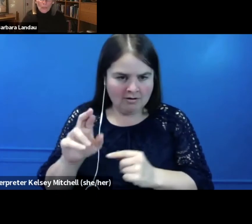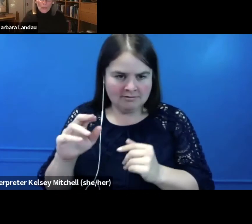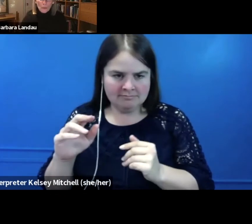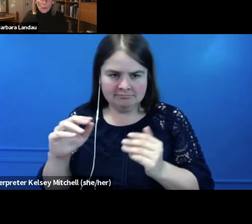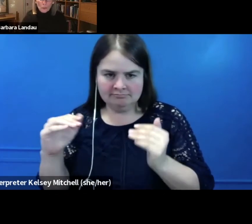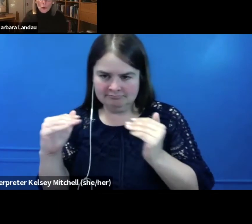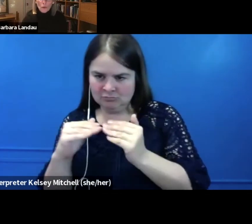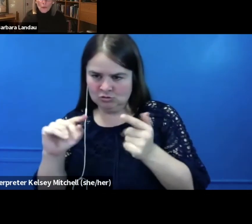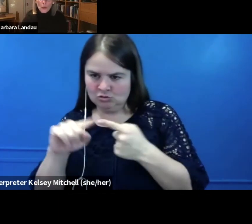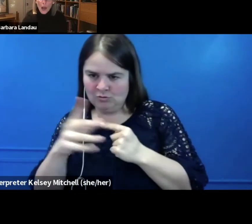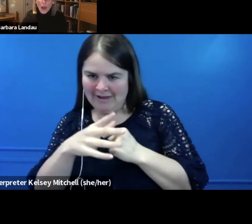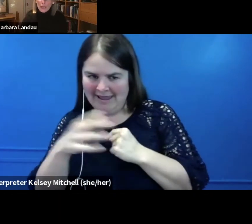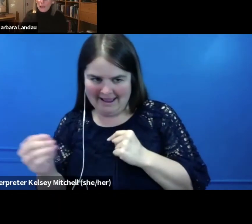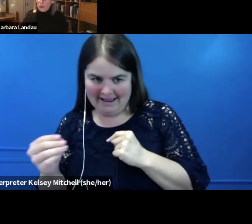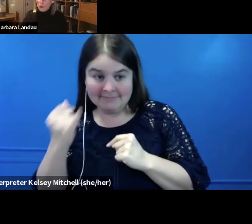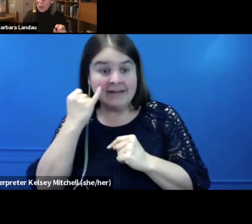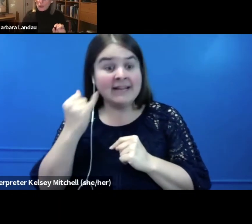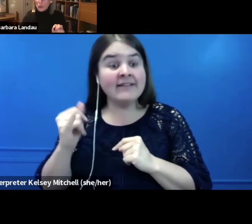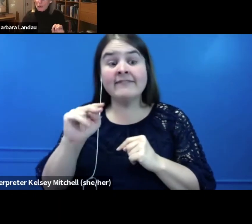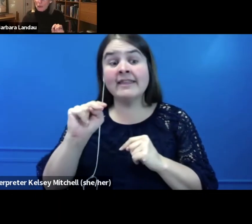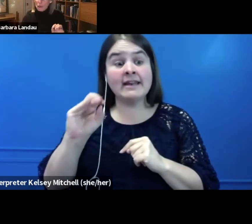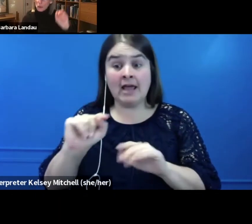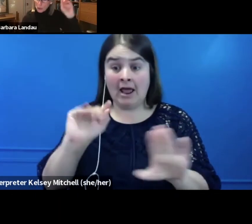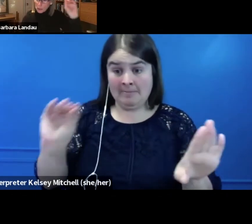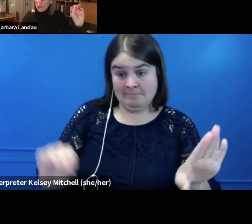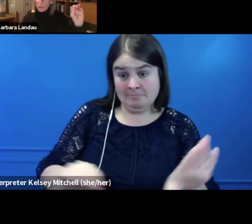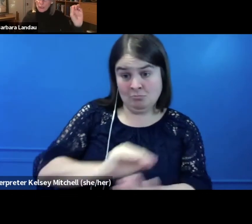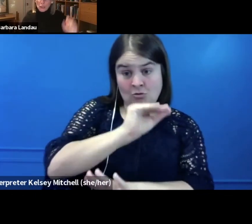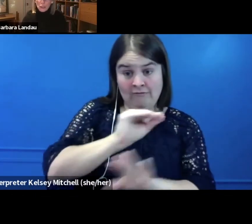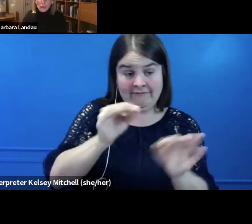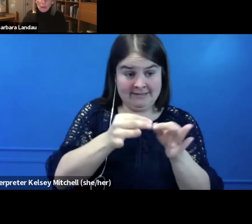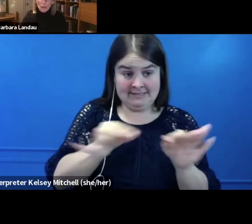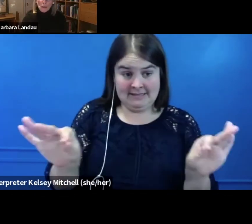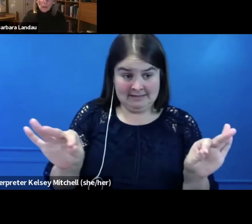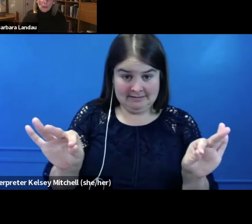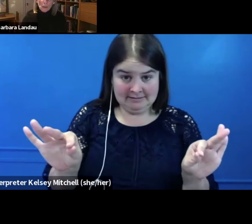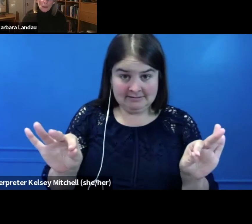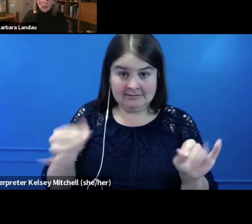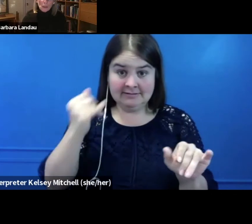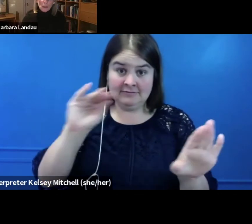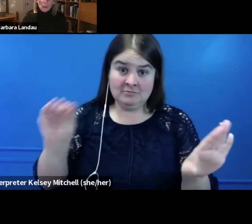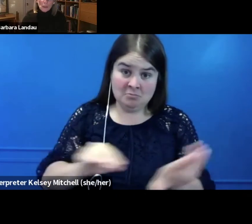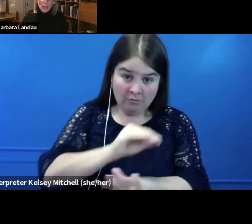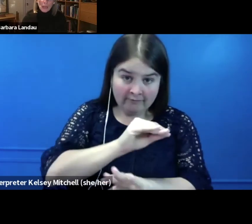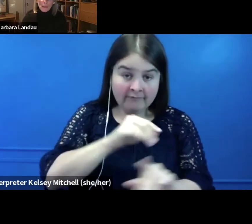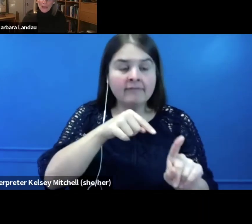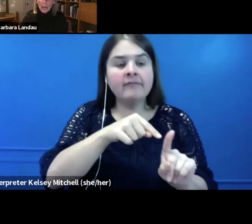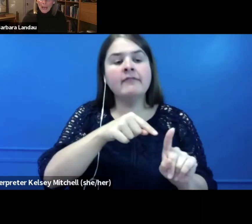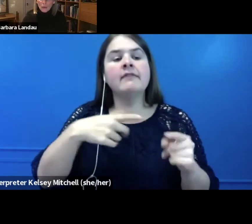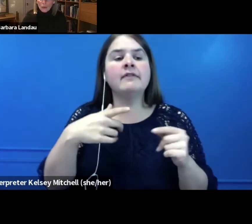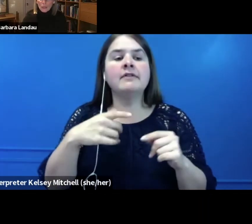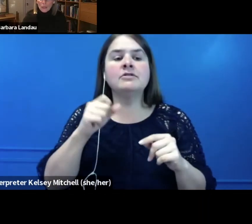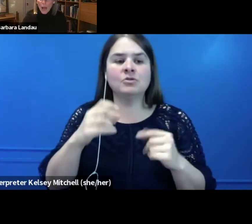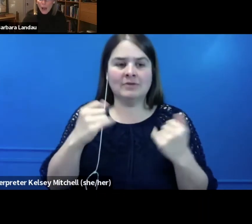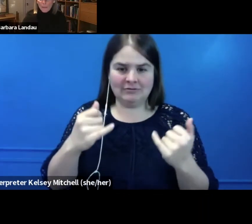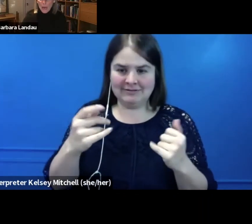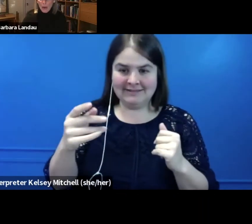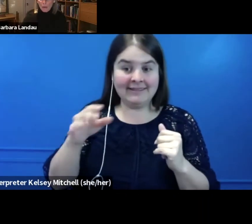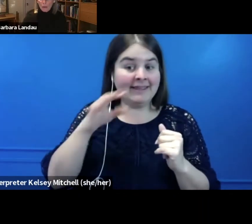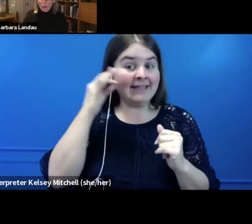if you just move the knot in the structure to a different position